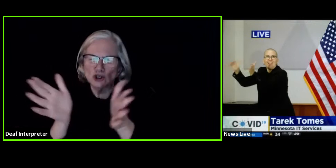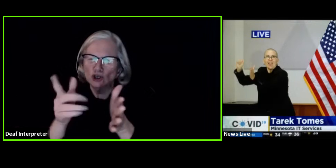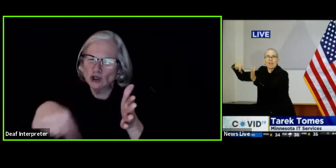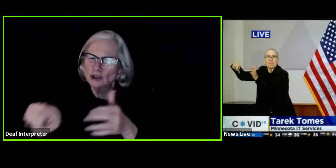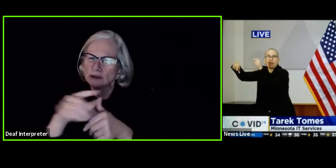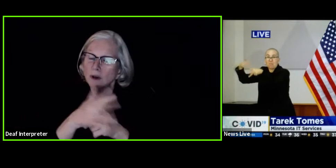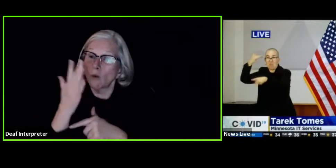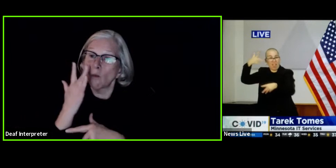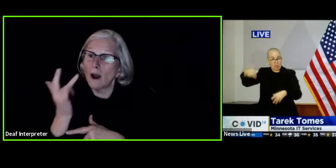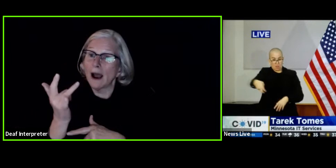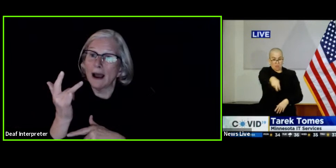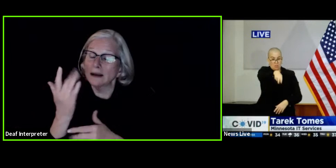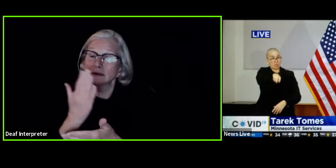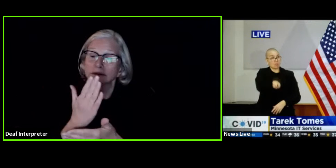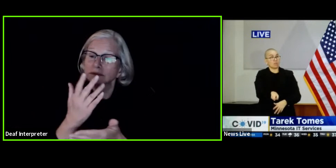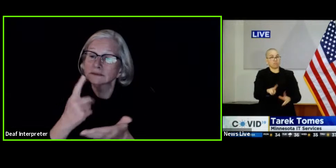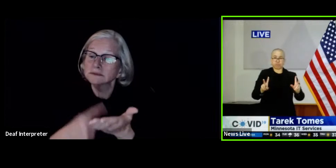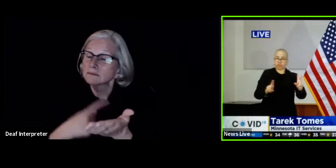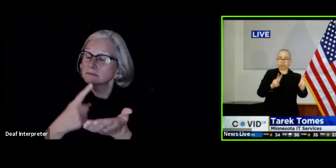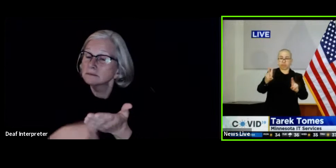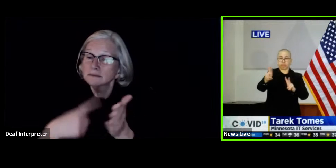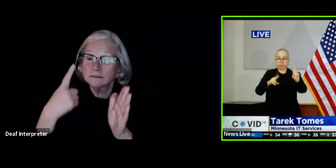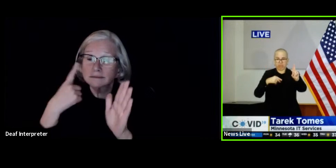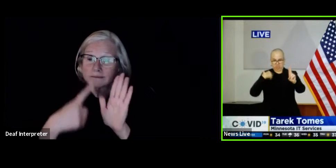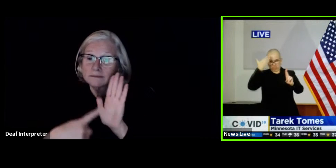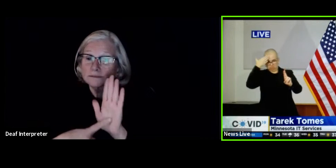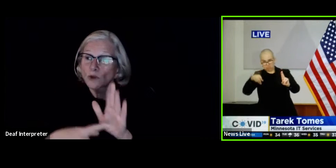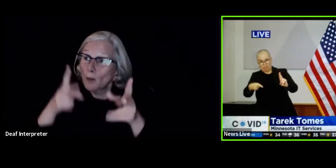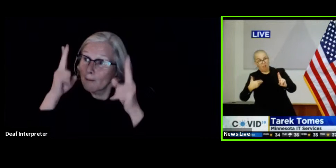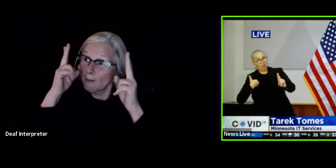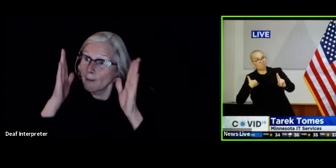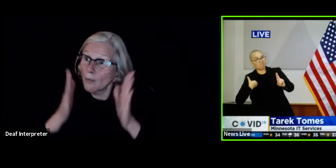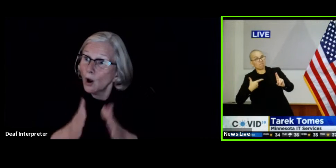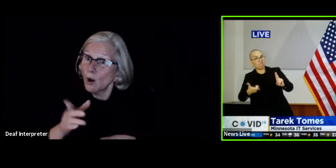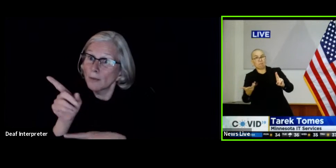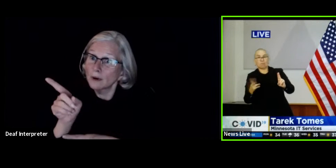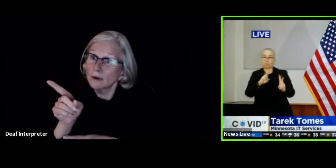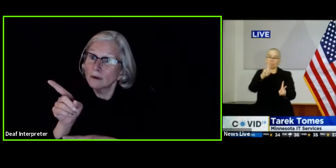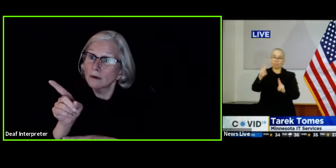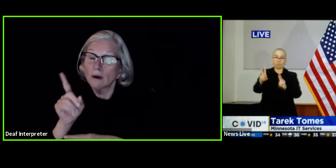OUR ABILITY TO REACH OUT TO THOSE COMMUNITY SPACES, UNIVERSITIES AND COLLEGES IS ABSOLUTELY WHAT WE'RE DOING.